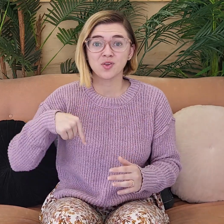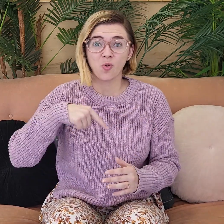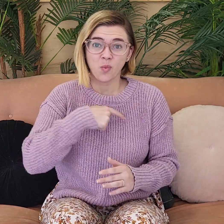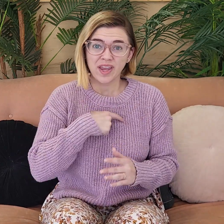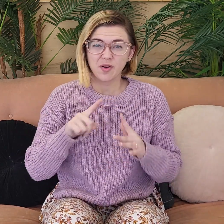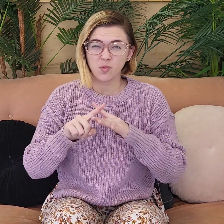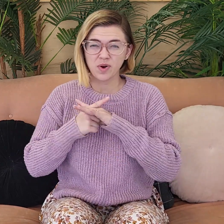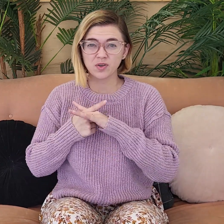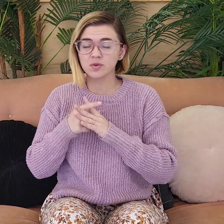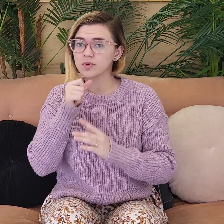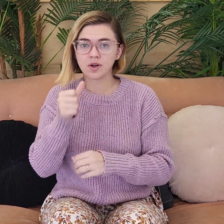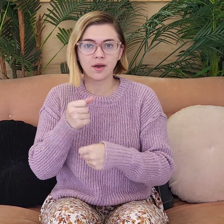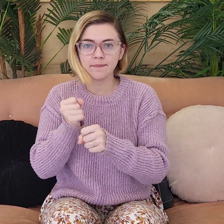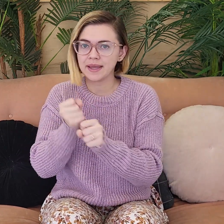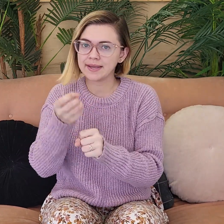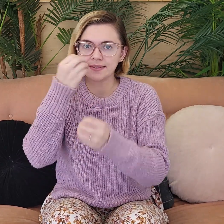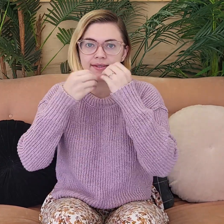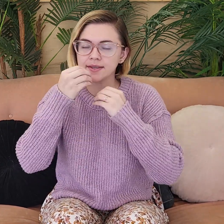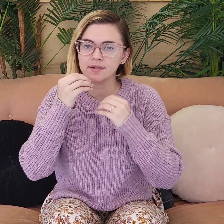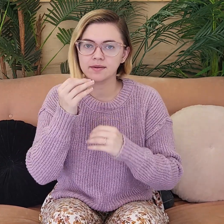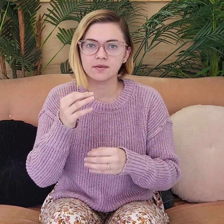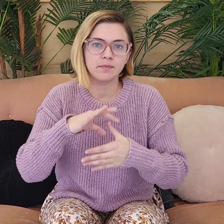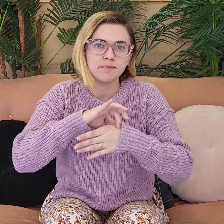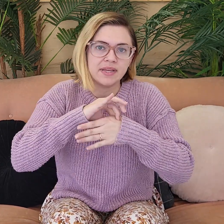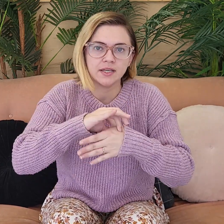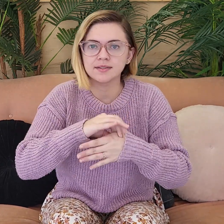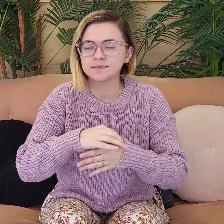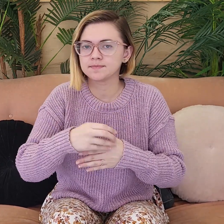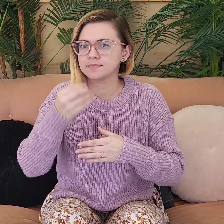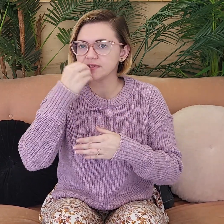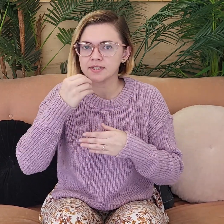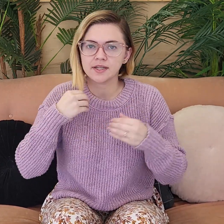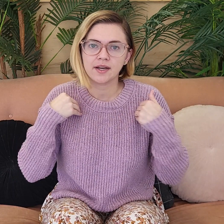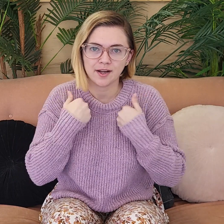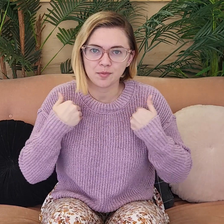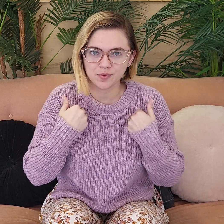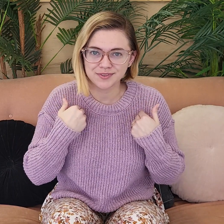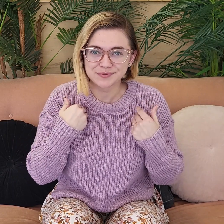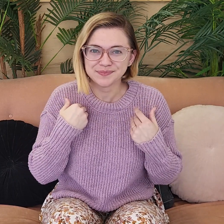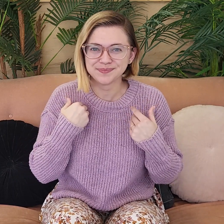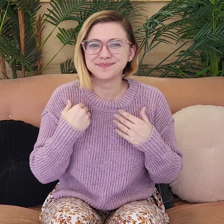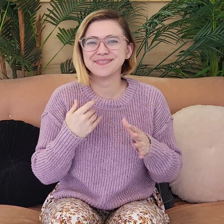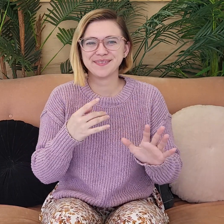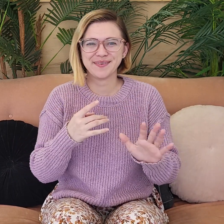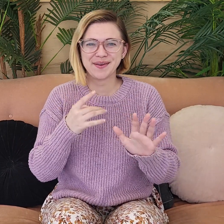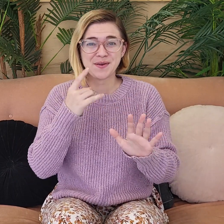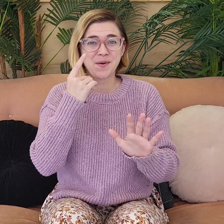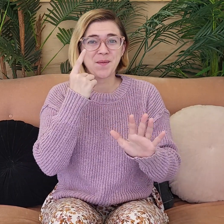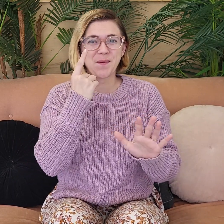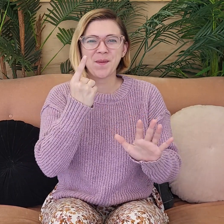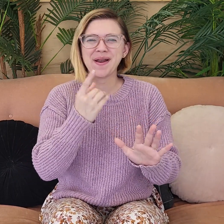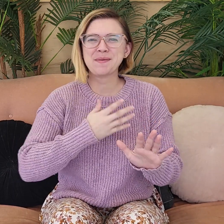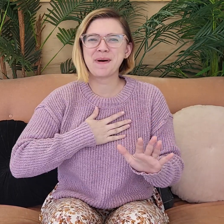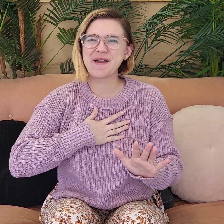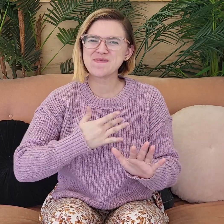Anyway. So we started to realize that we don't eat meat. We were not made to eat animals.